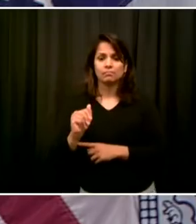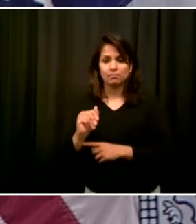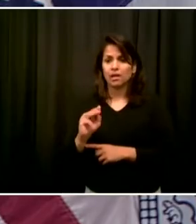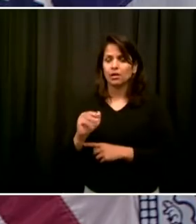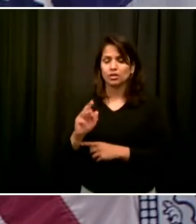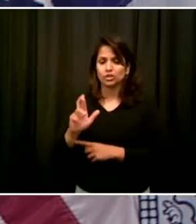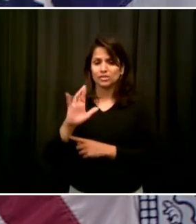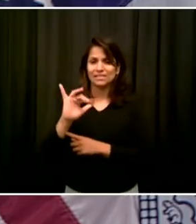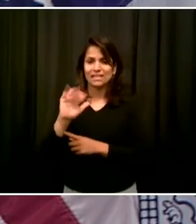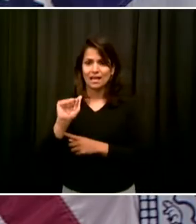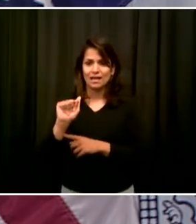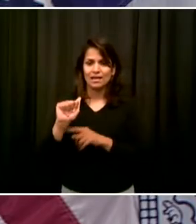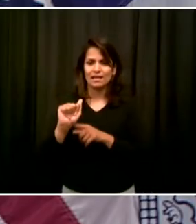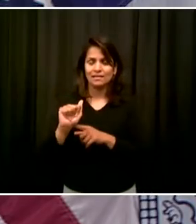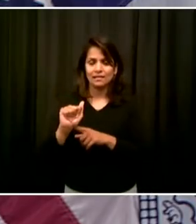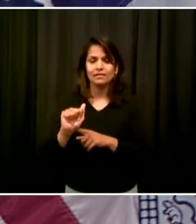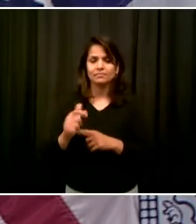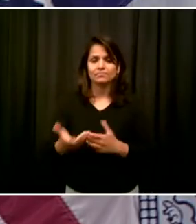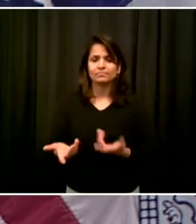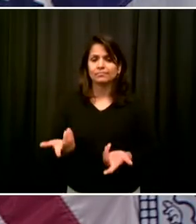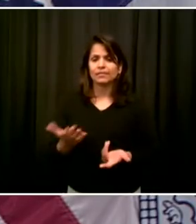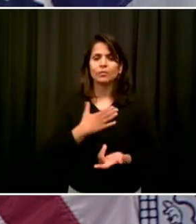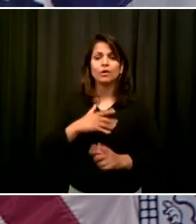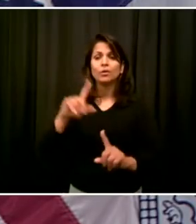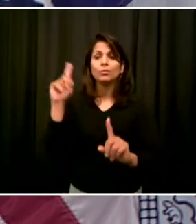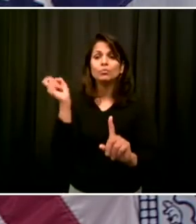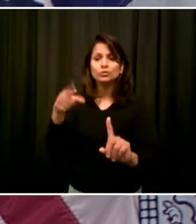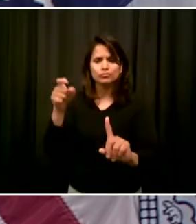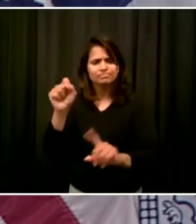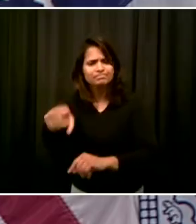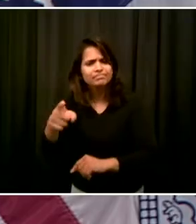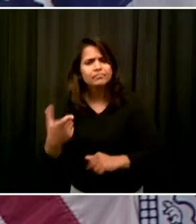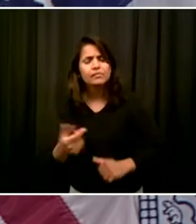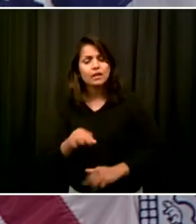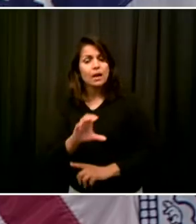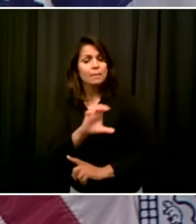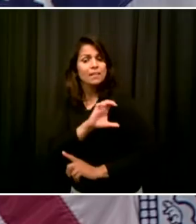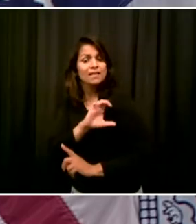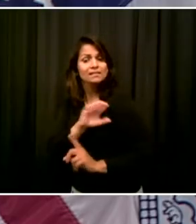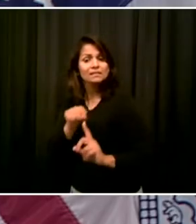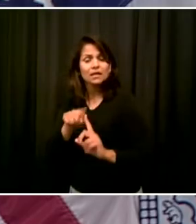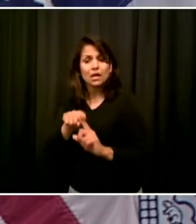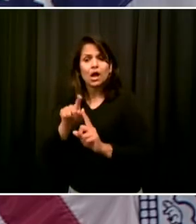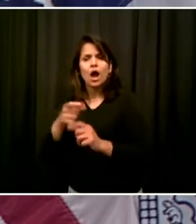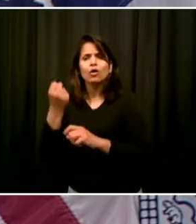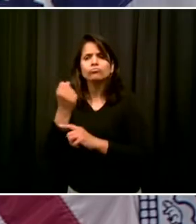>R> eporter: GOOD MORNING. MY QUESTION HAS TO